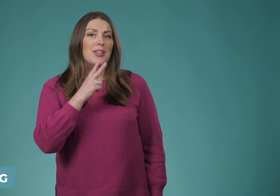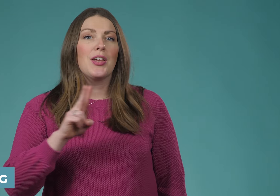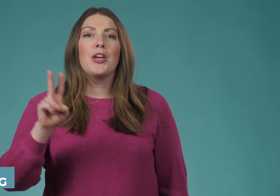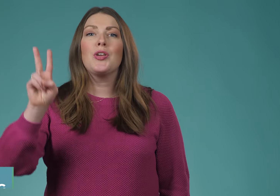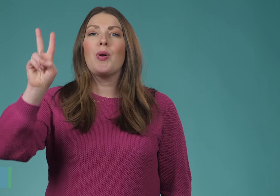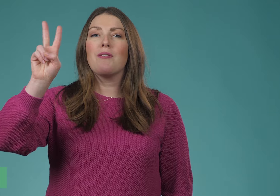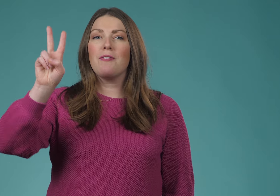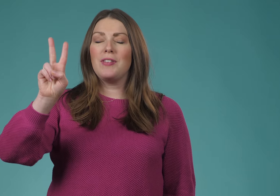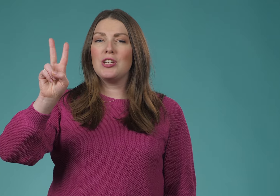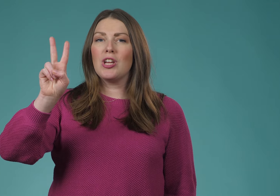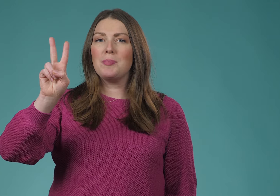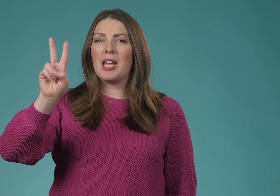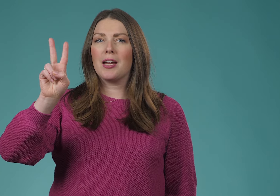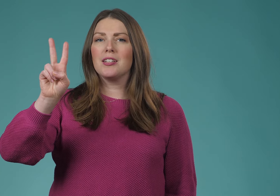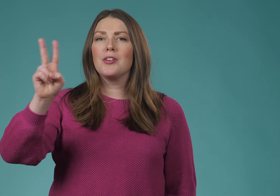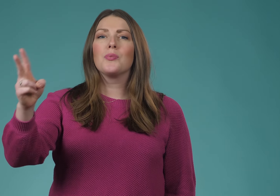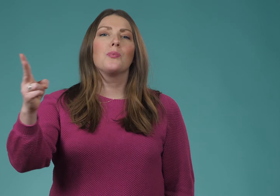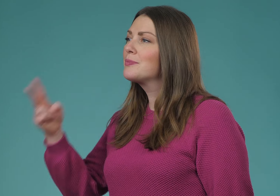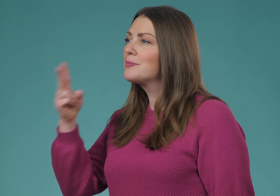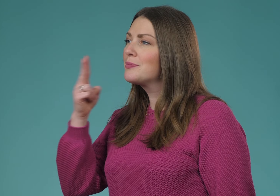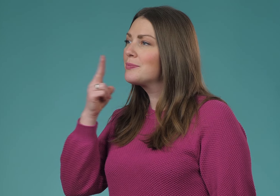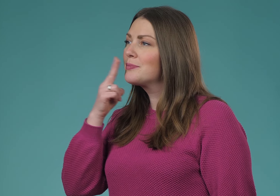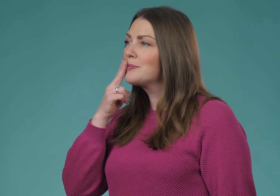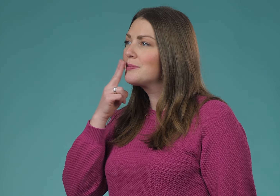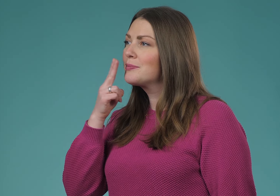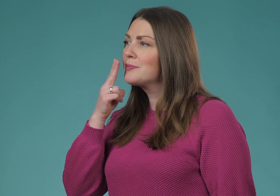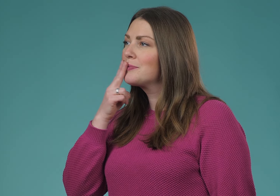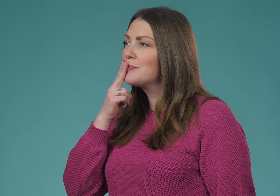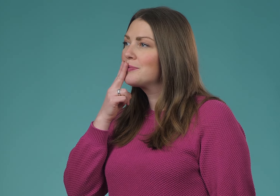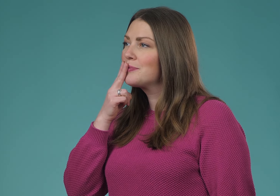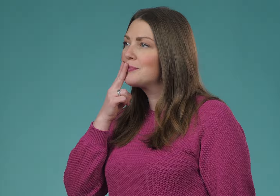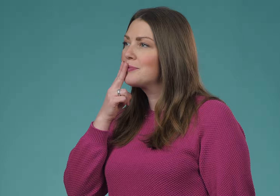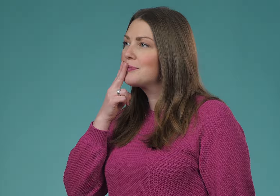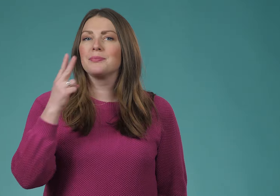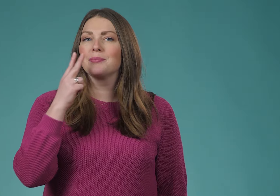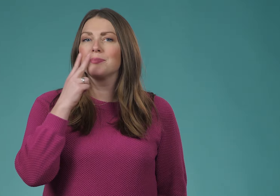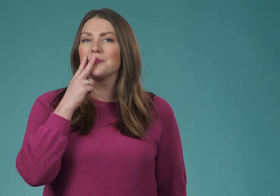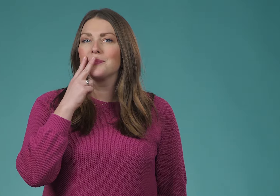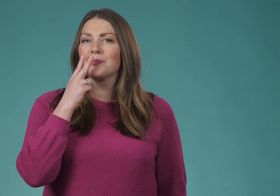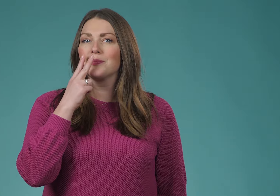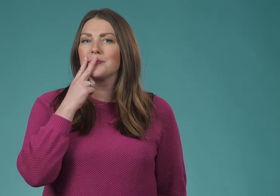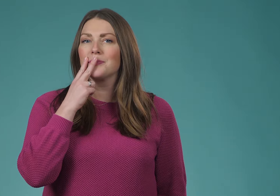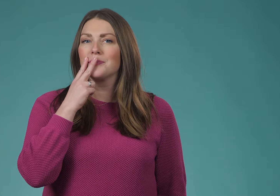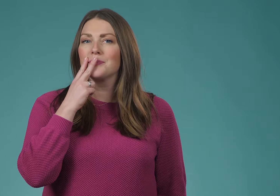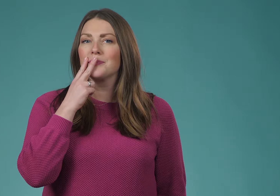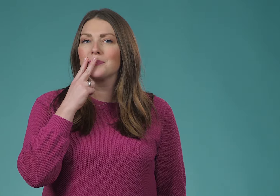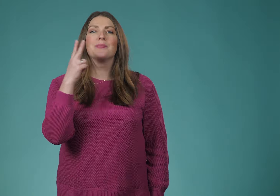You have a V-shaped hand representing the cigaret coming up to your mouth.